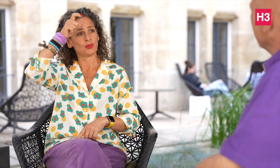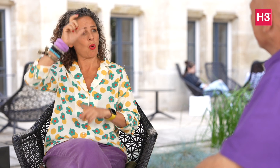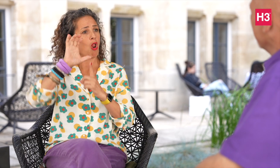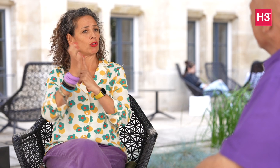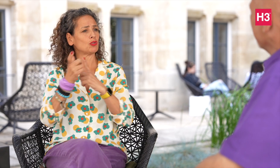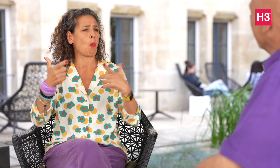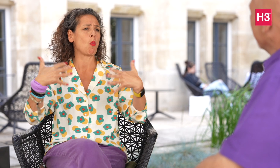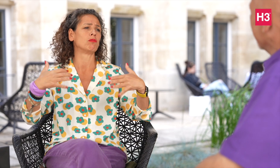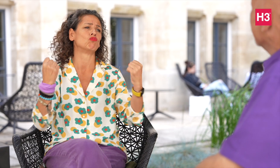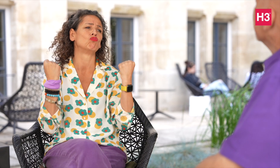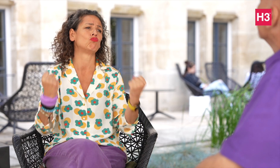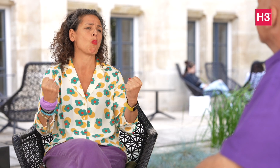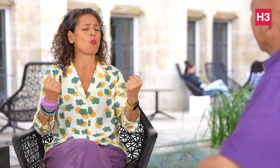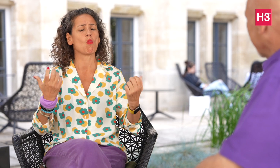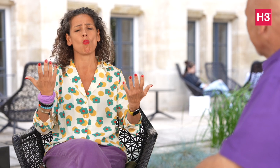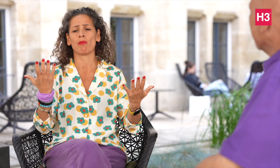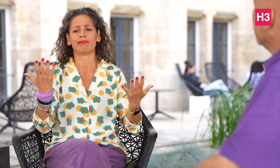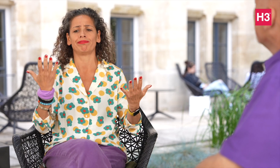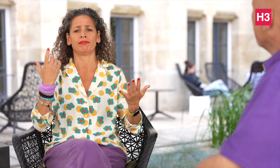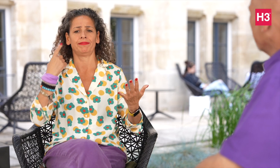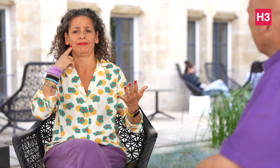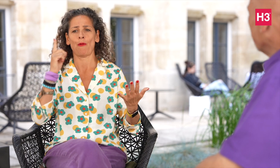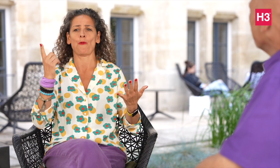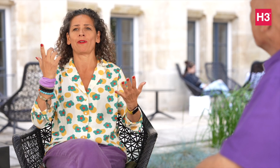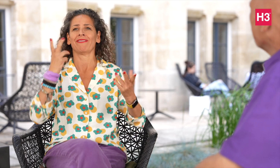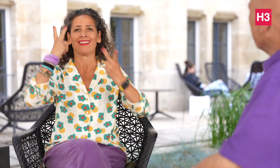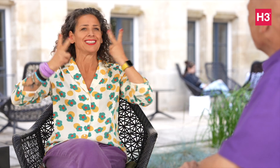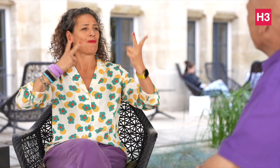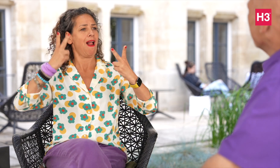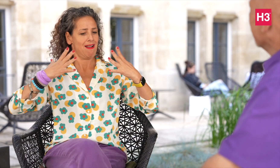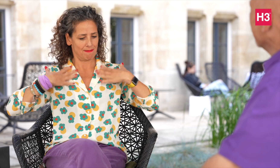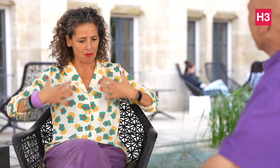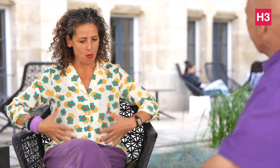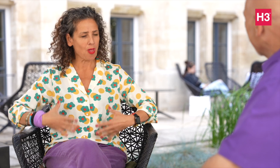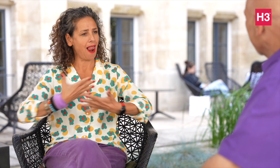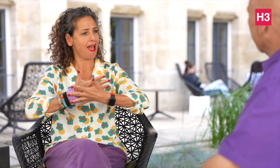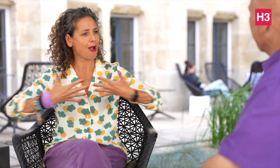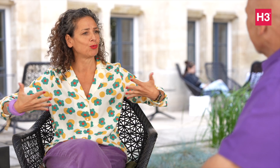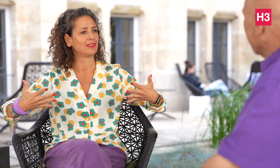In Turkish culture, gestures and facial expressions are commonly used by everyone.